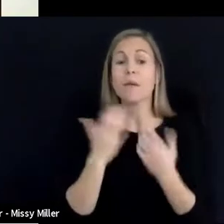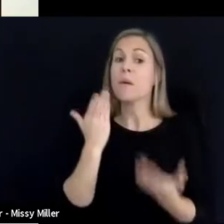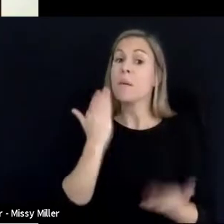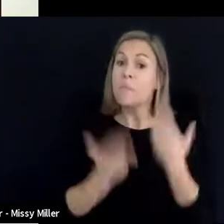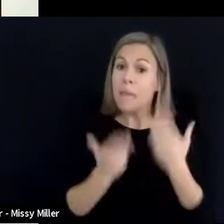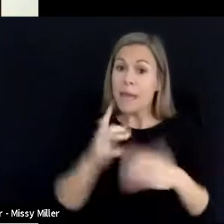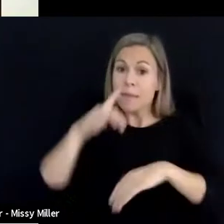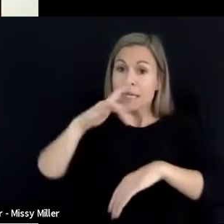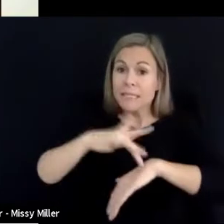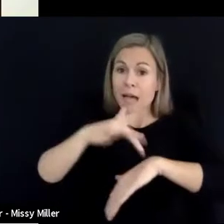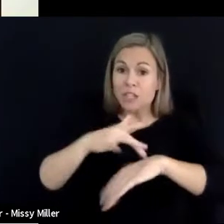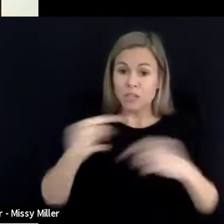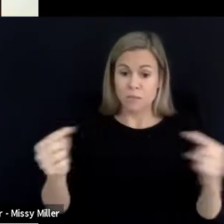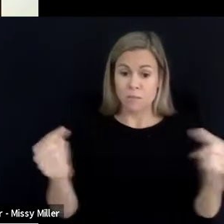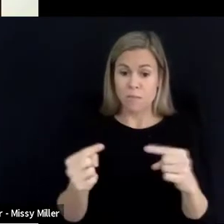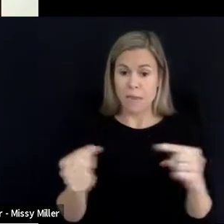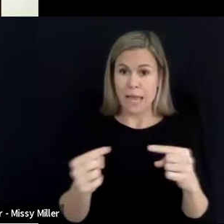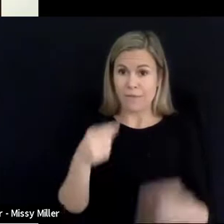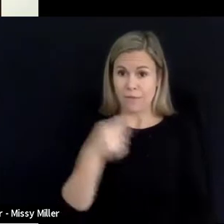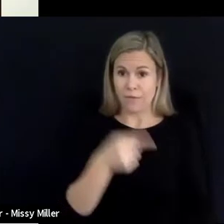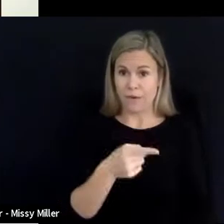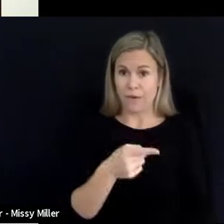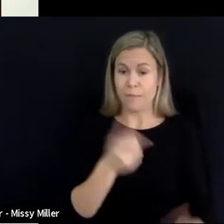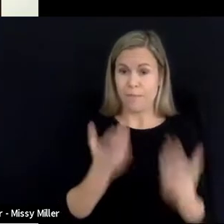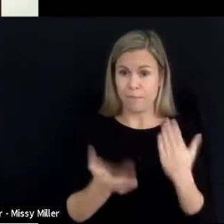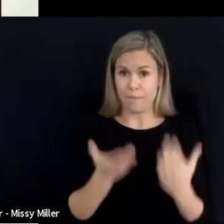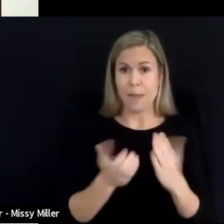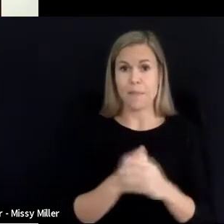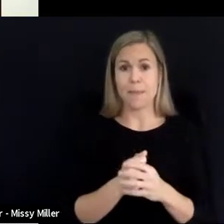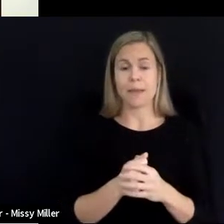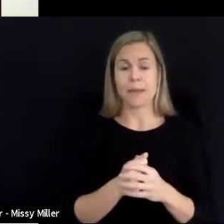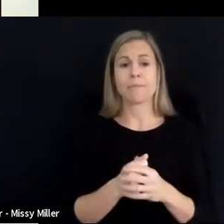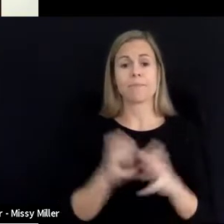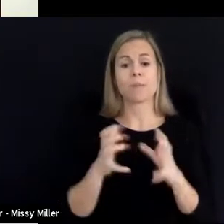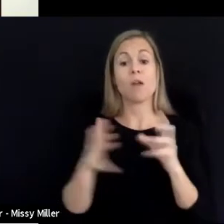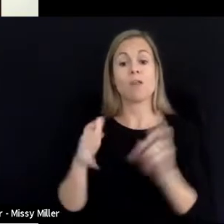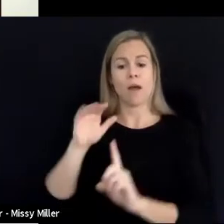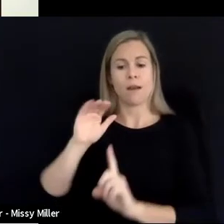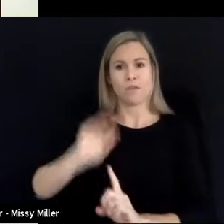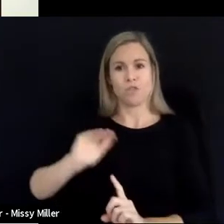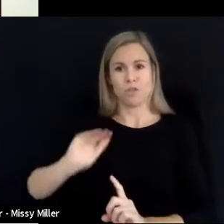Many kids who are deaf-blind, and certainly many kids who have charge,